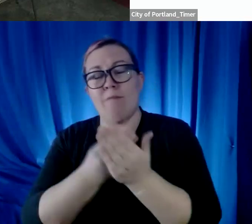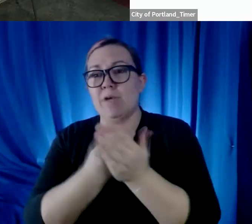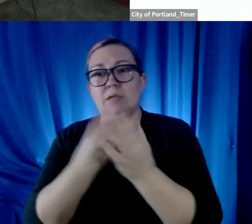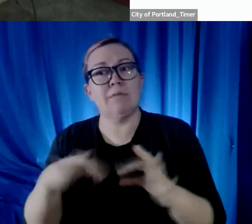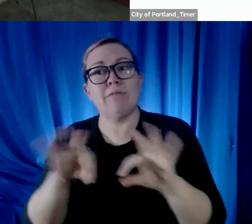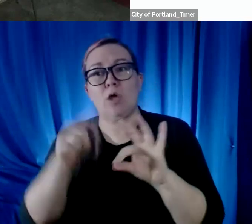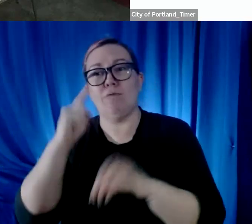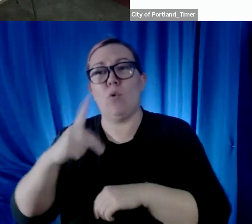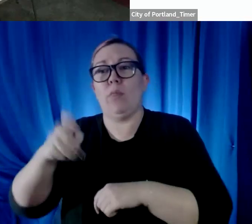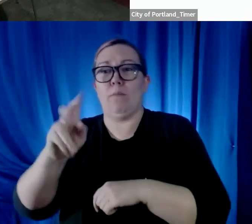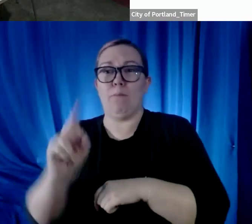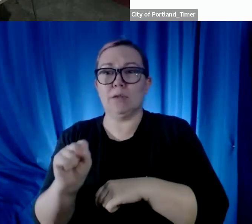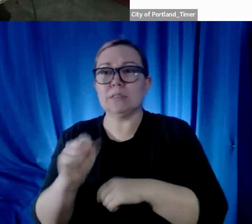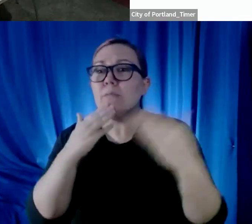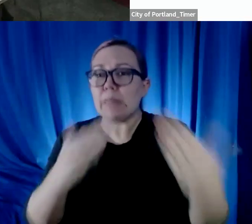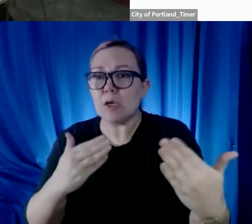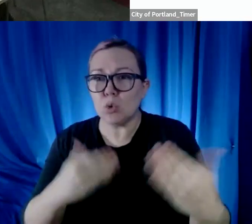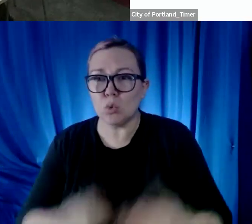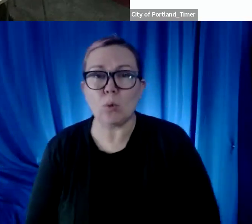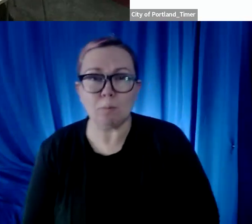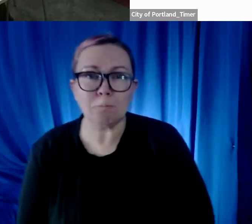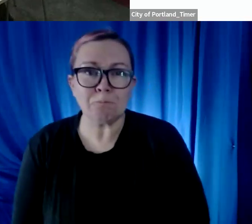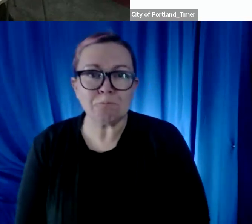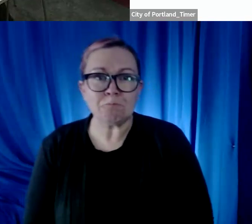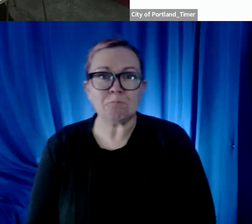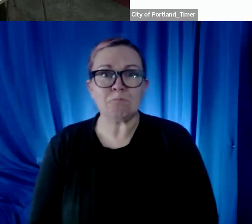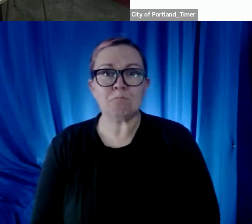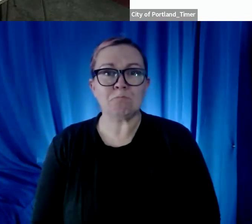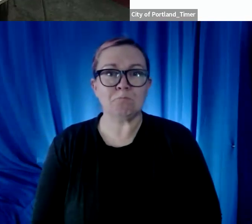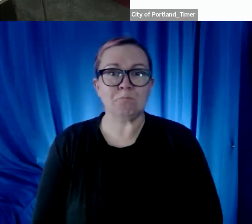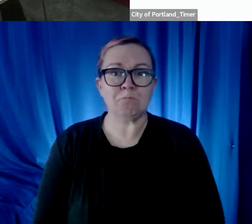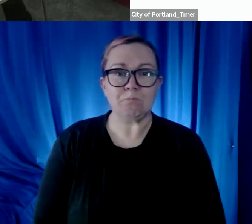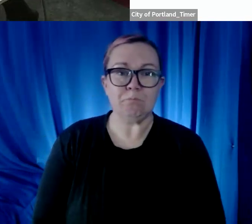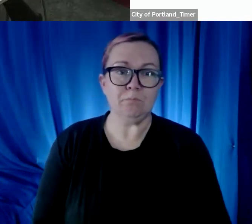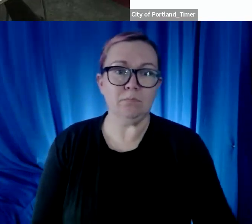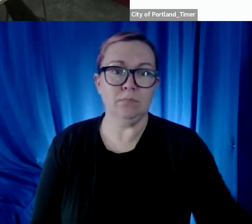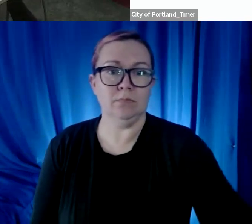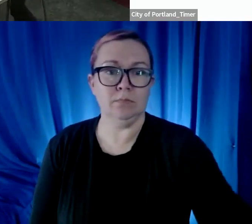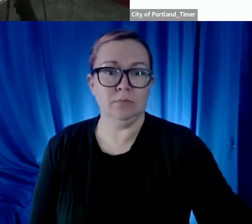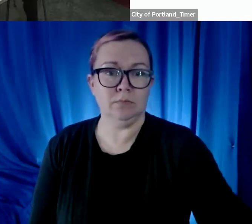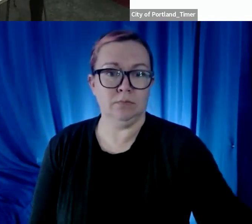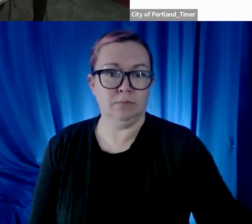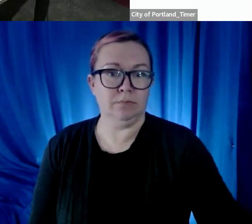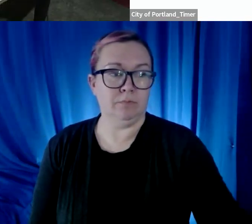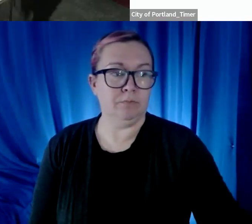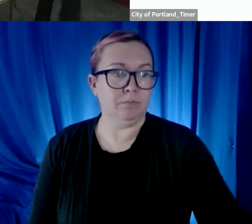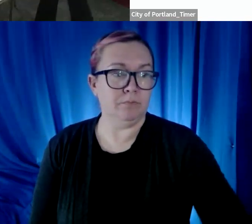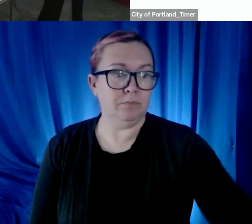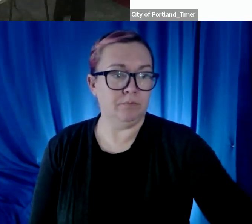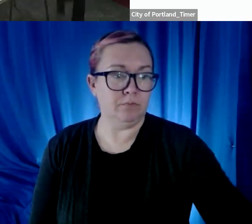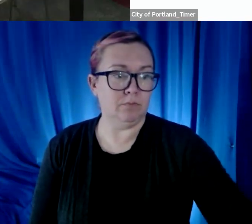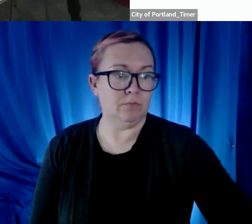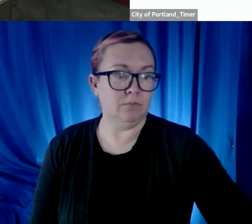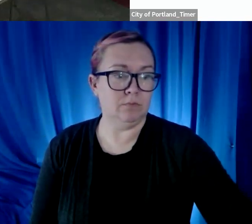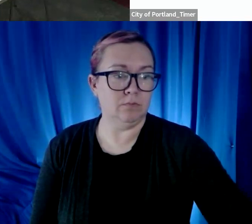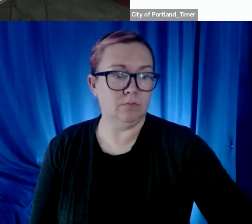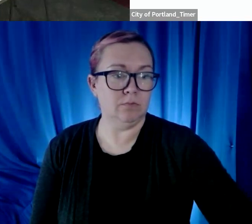Thank you.